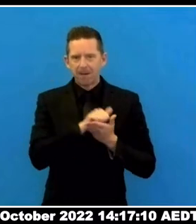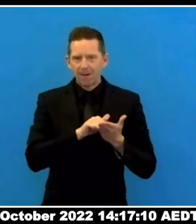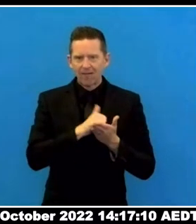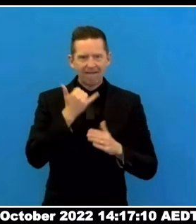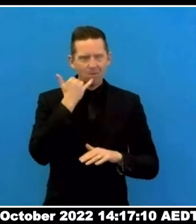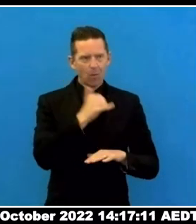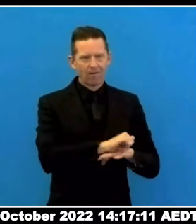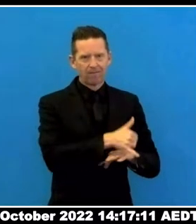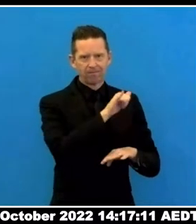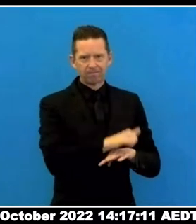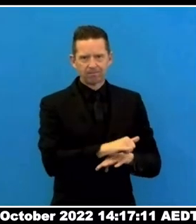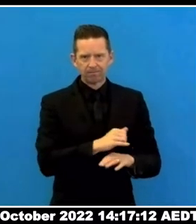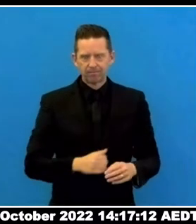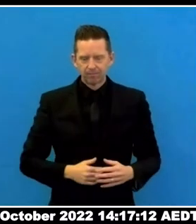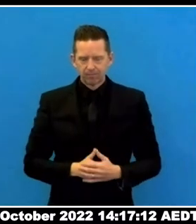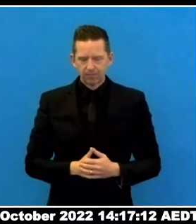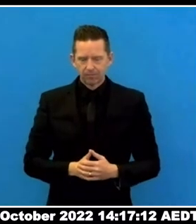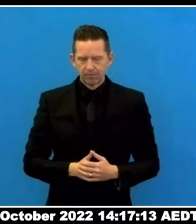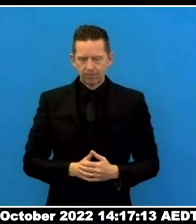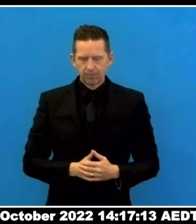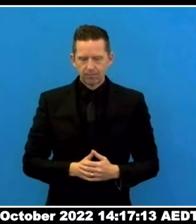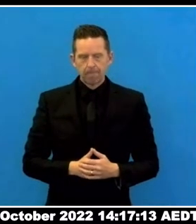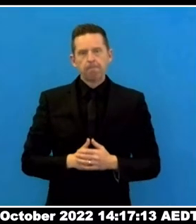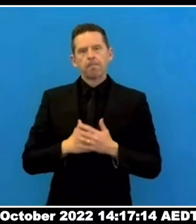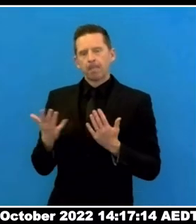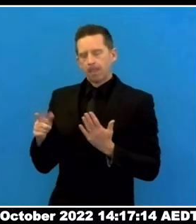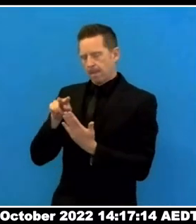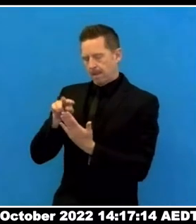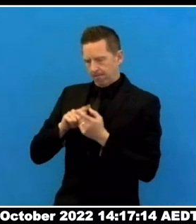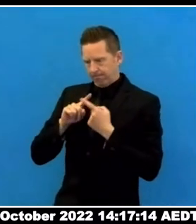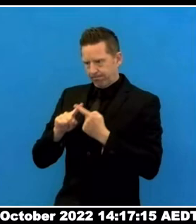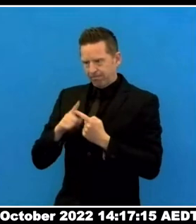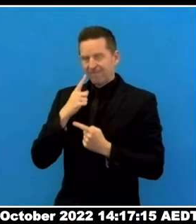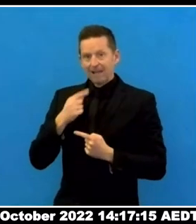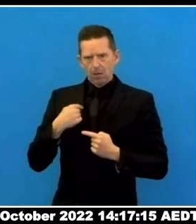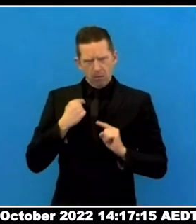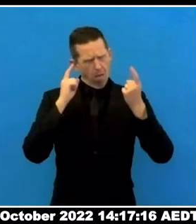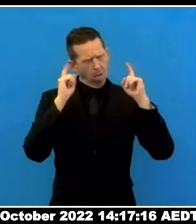I spent days feeling anxious and worried after he said that.